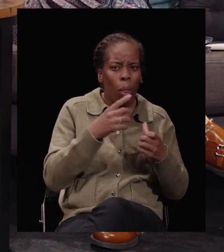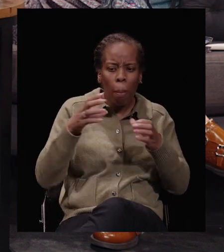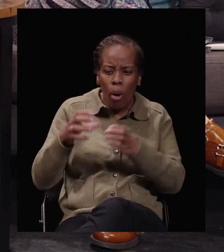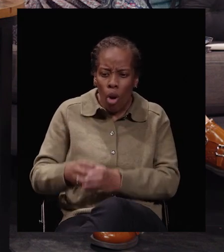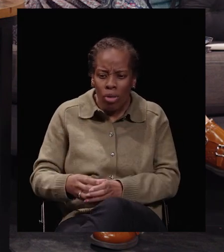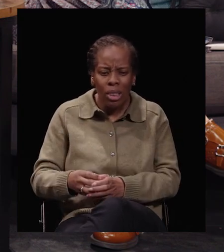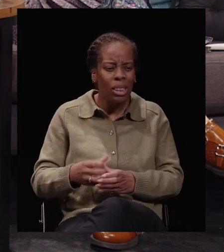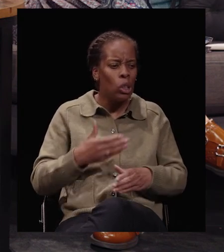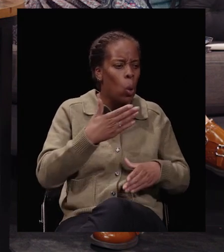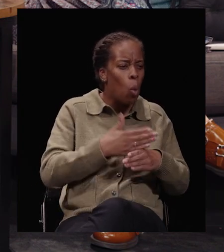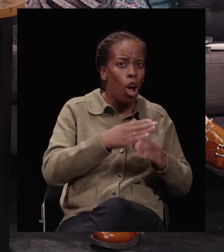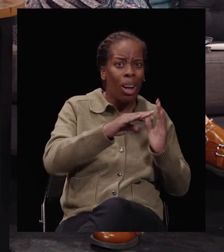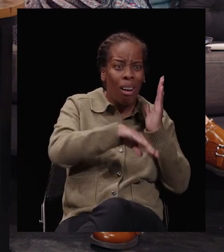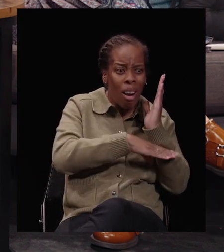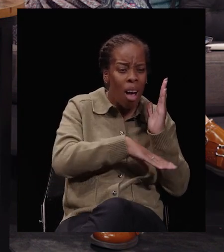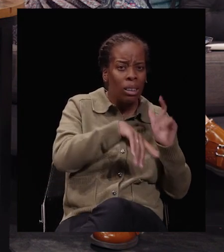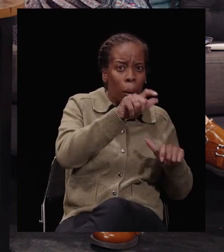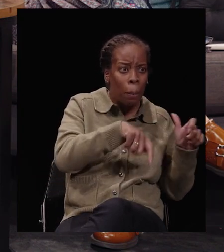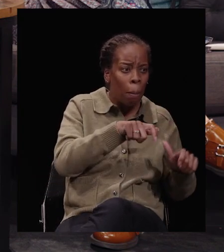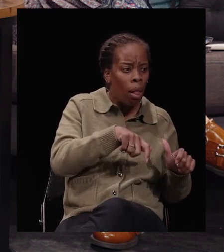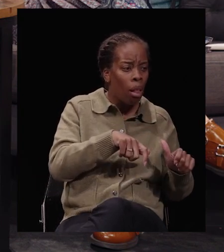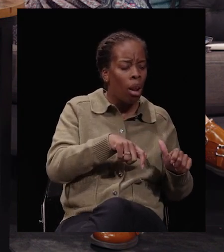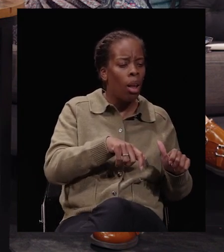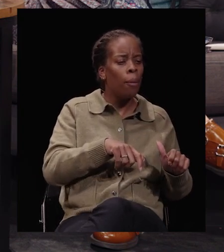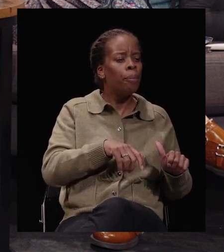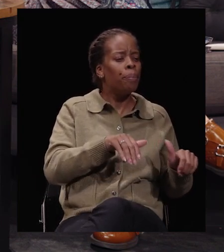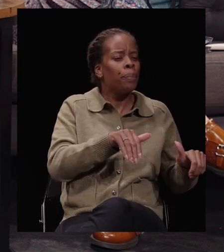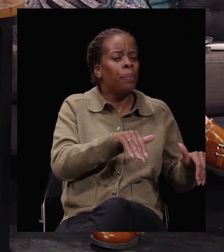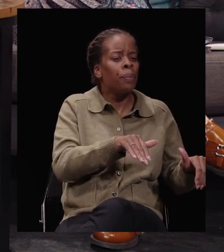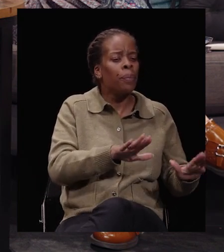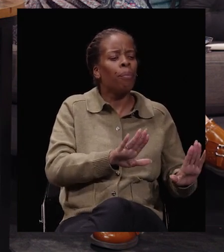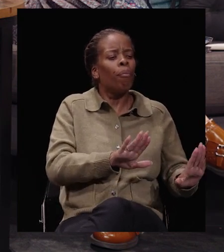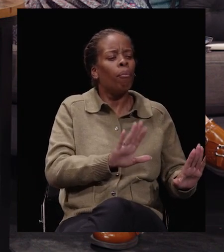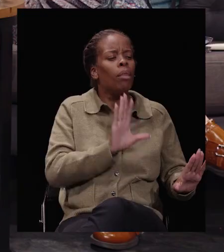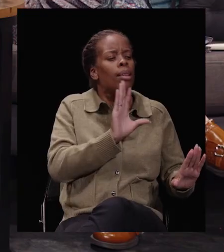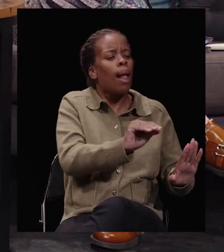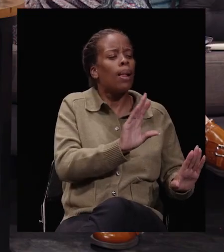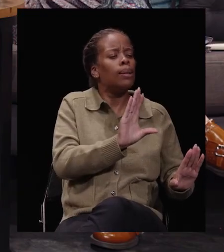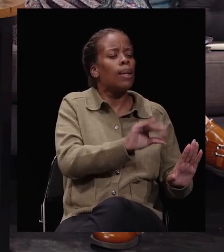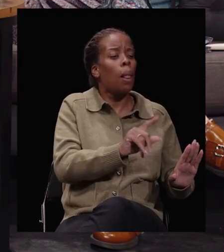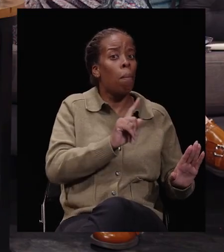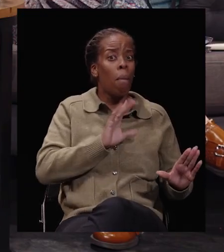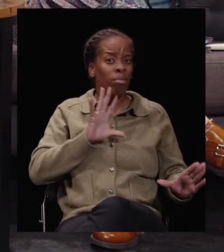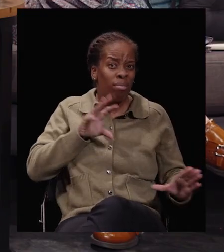and sort of keeping them at an arm's length without actually having a say in what goes on in the building.